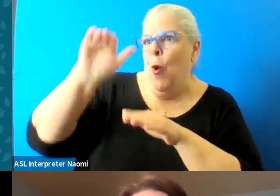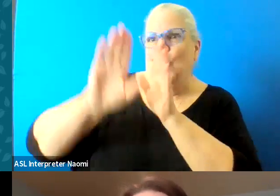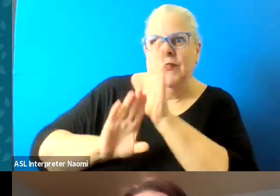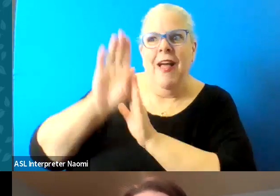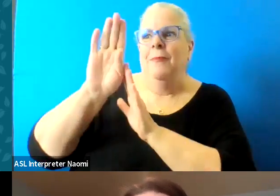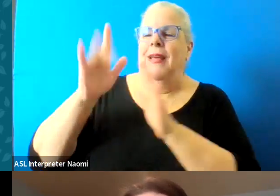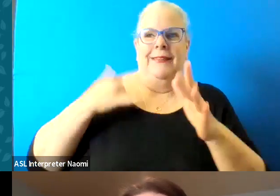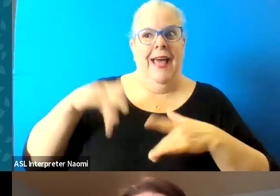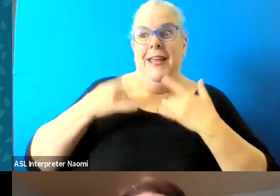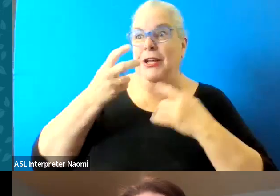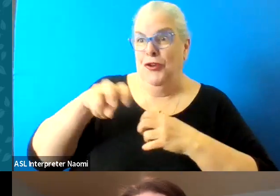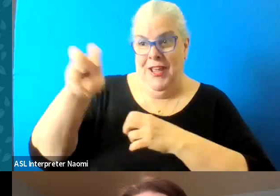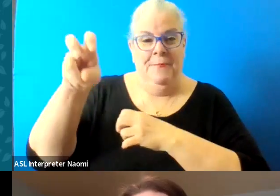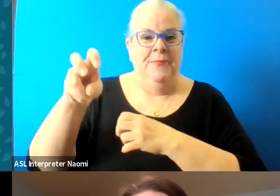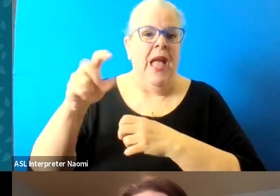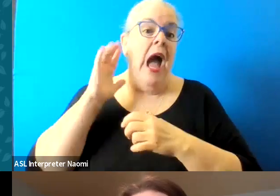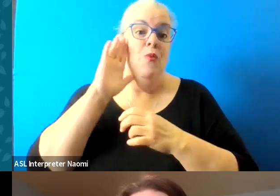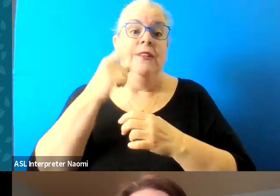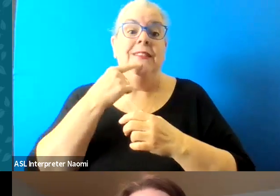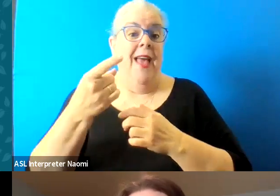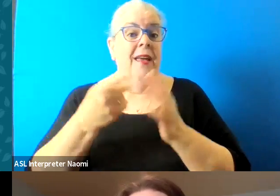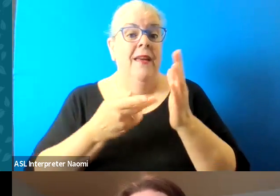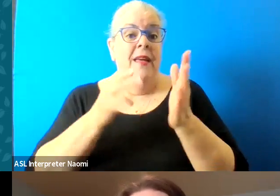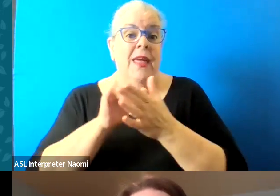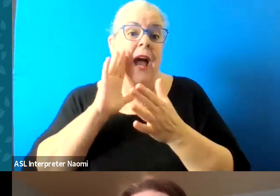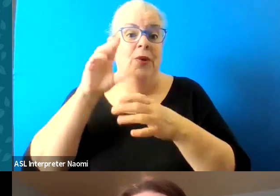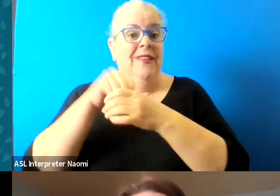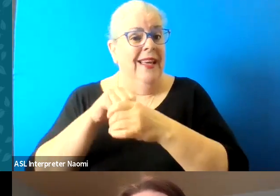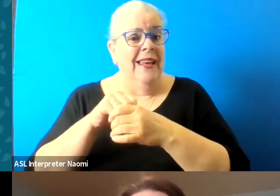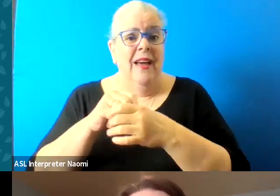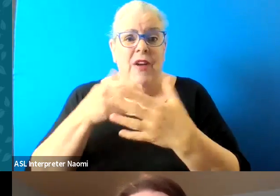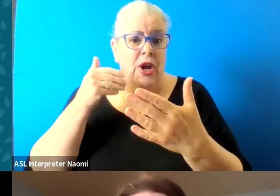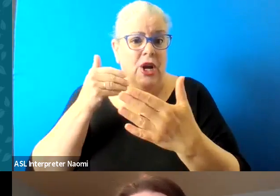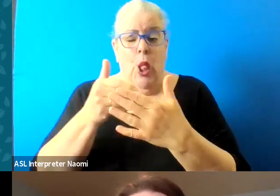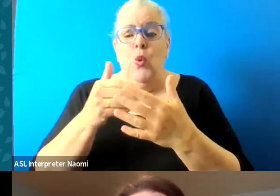I will say, you know, I was in a near fatal car accident when I was 12,